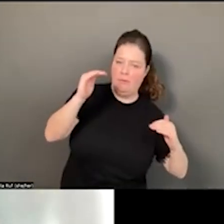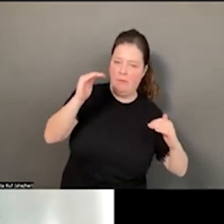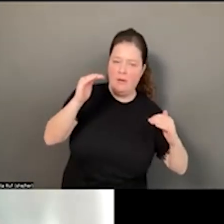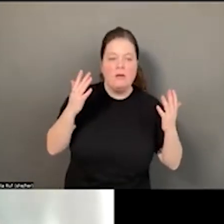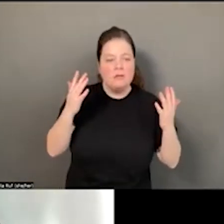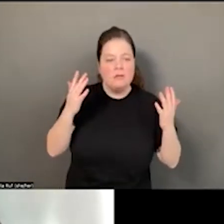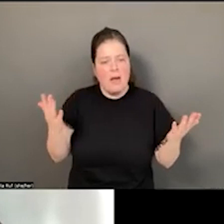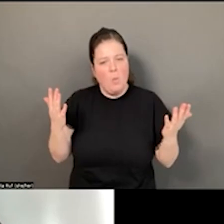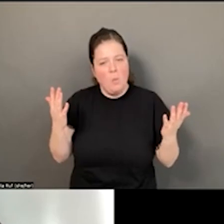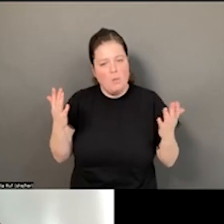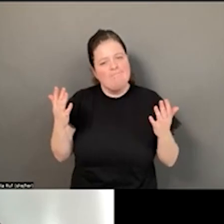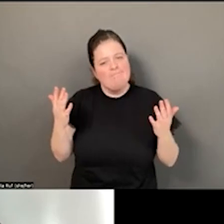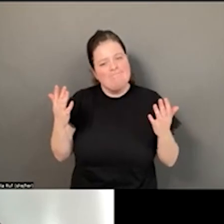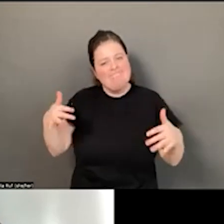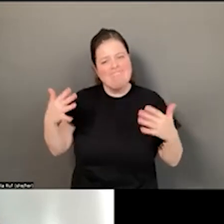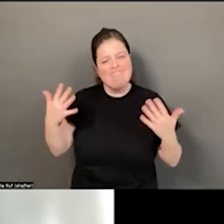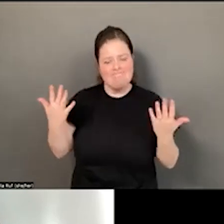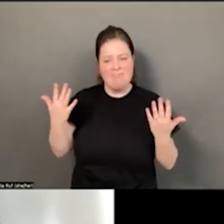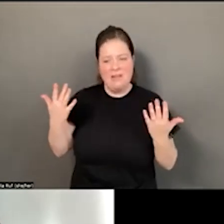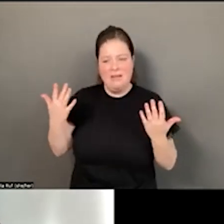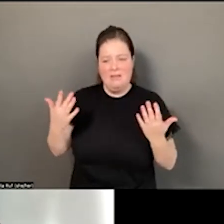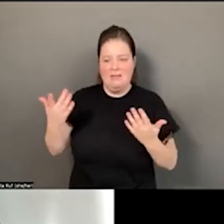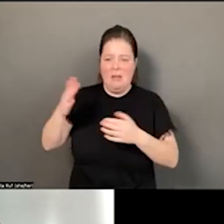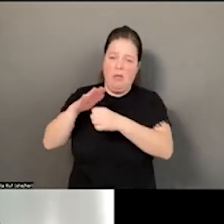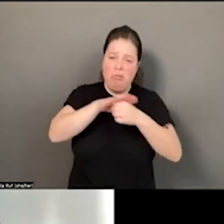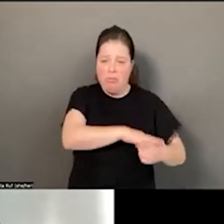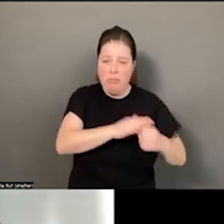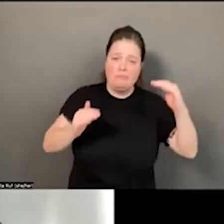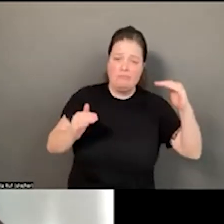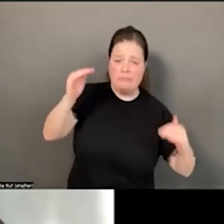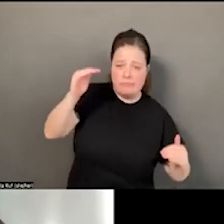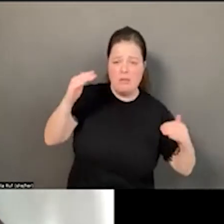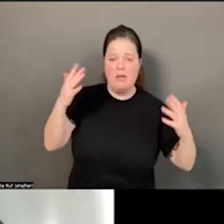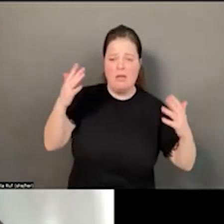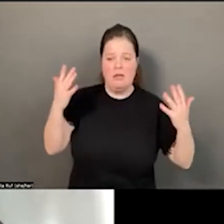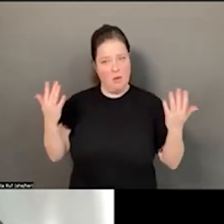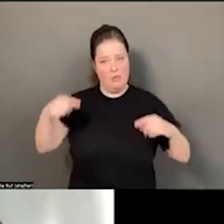So even stronger really puts fundamental rights at the center of the use